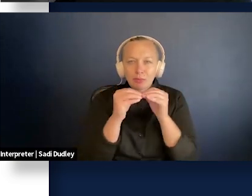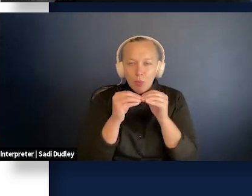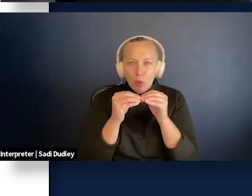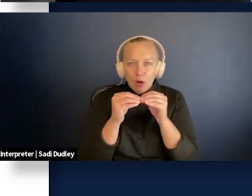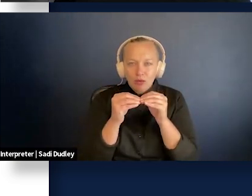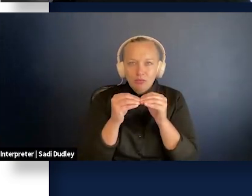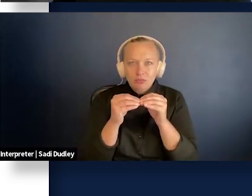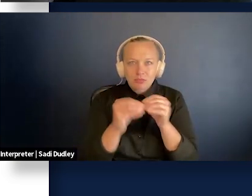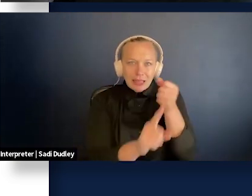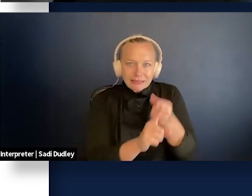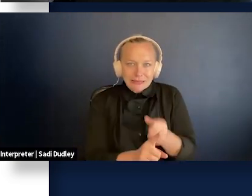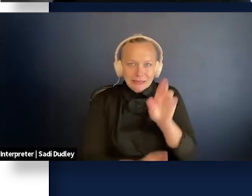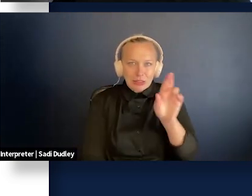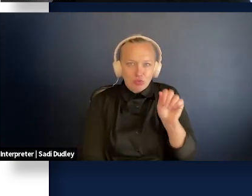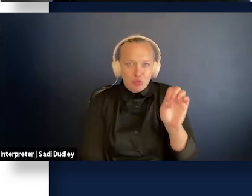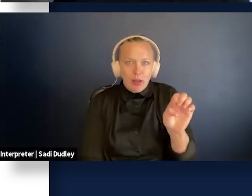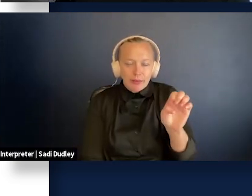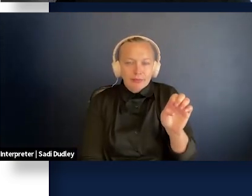And what we could see from this visual is that.